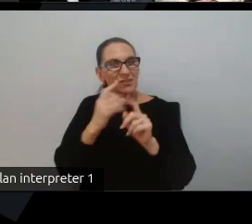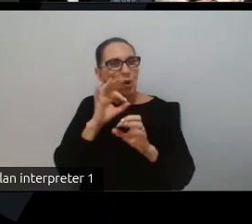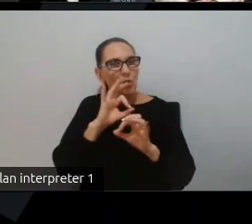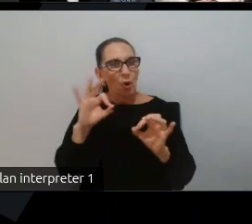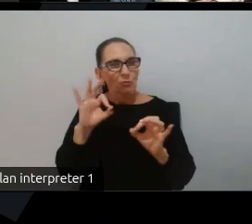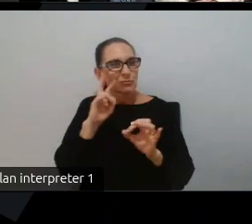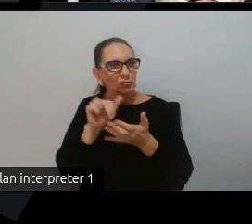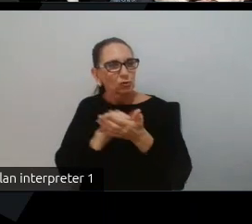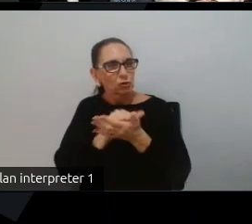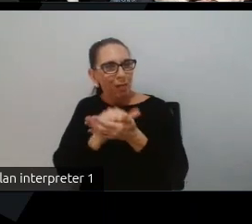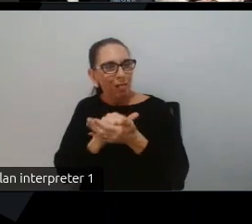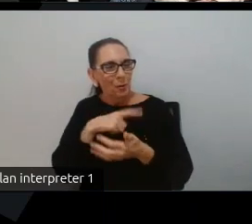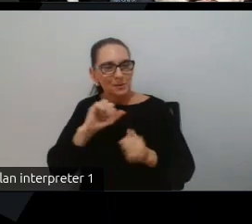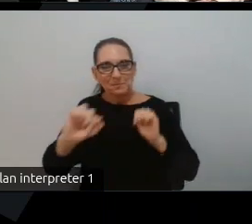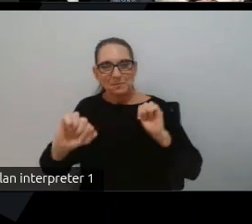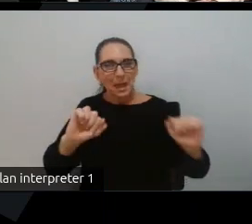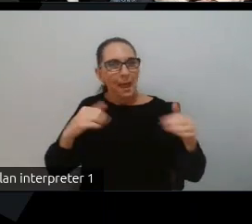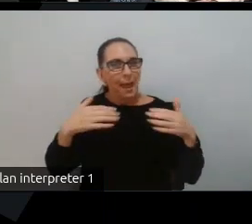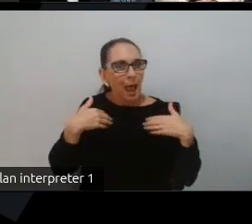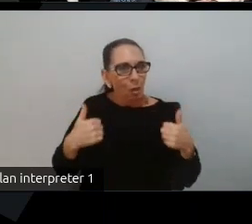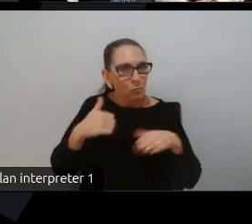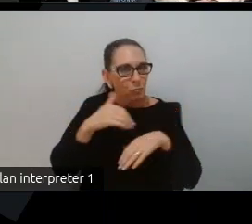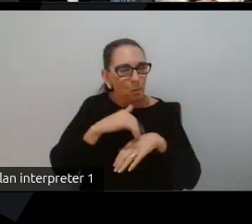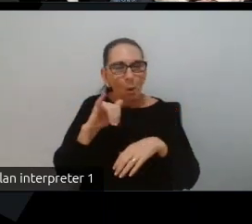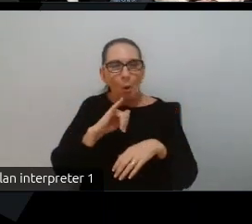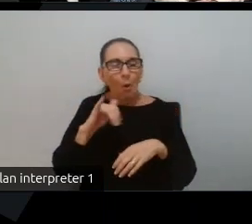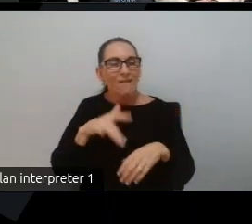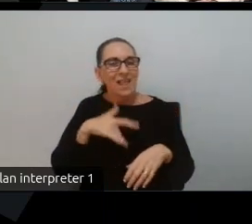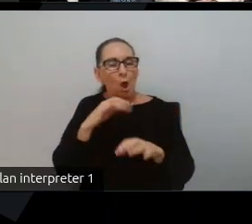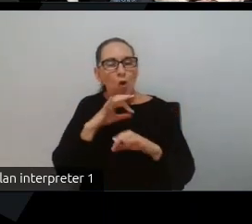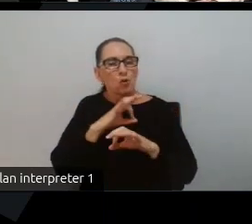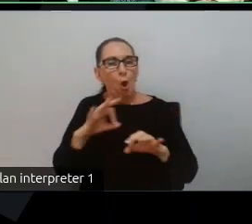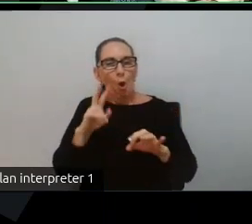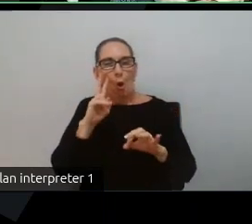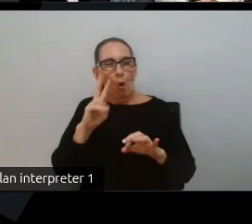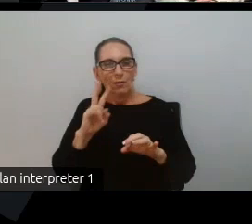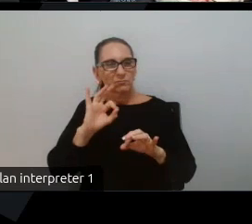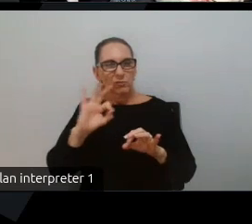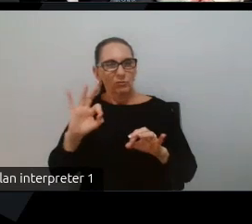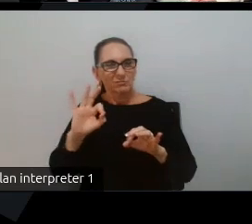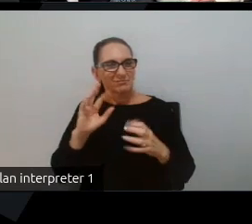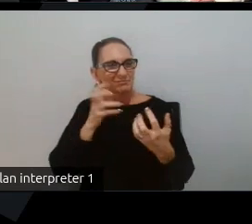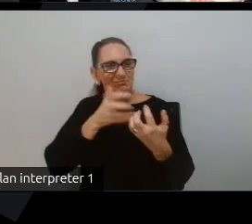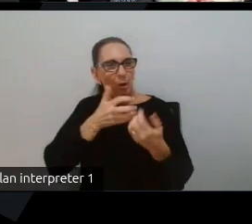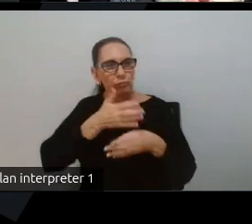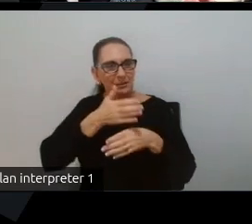parties or it's impractical to hold a mediation. And the certificate will never say the reasons why